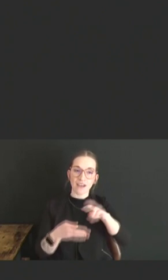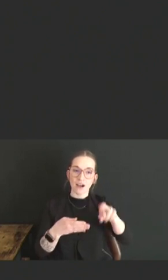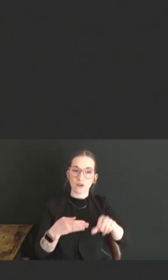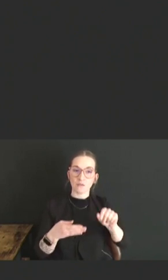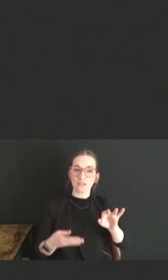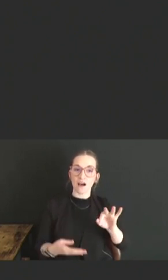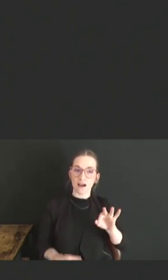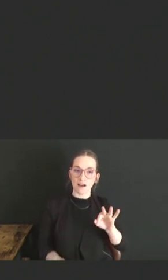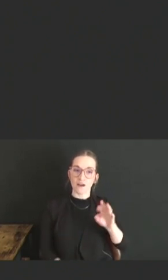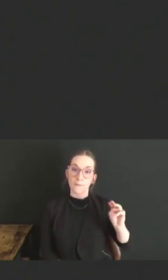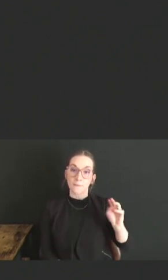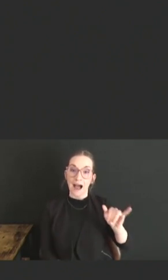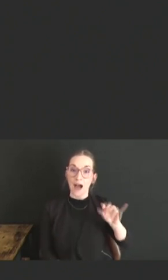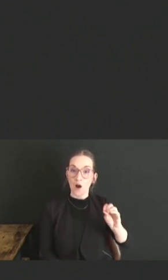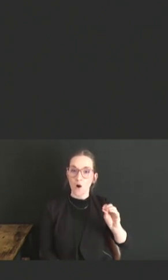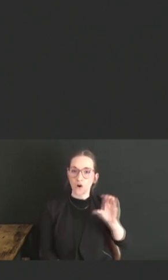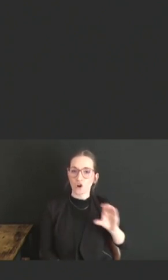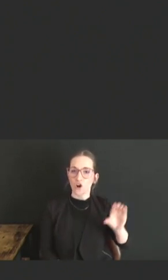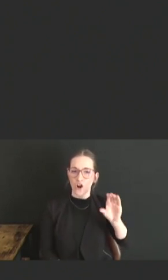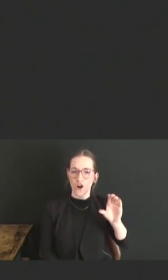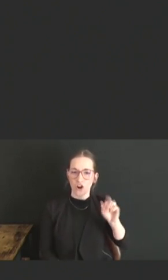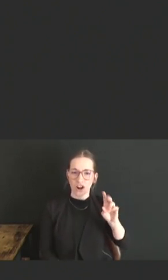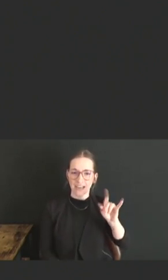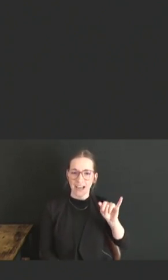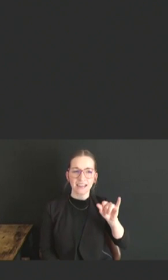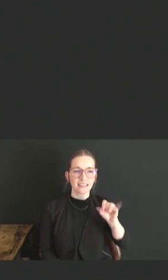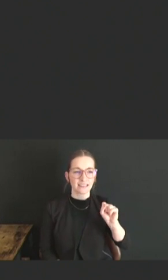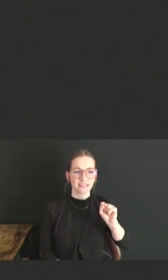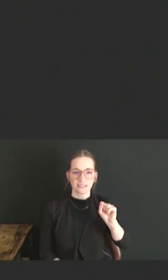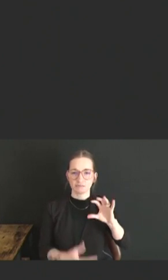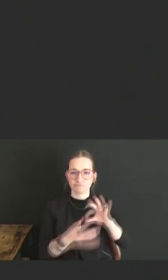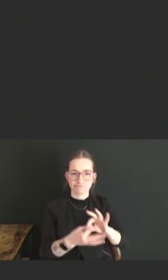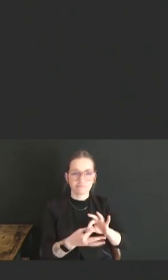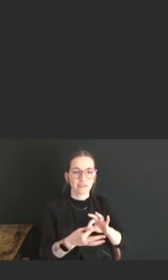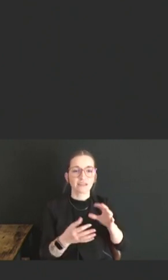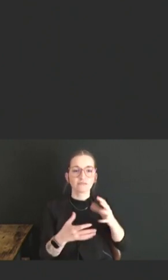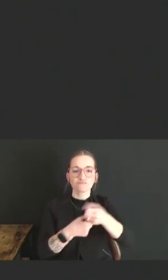describe outcomes at least one year since the outset of myocarditis by providing preliminary